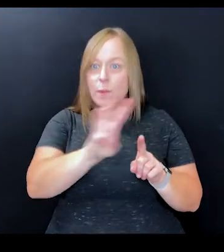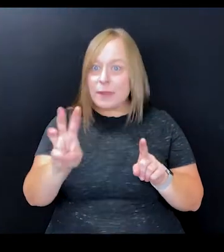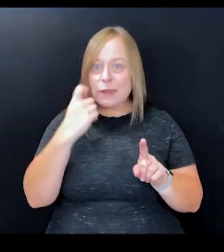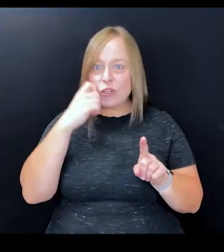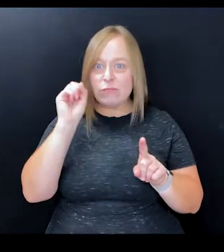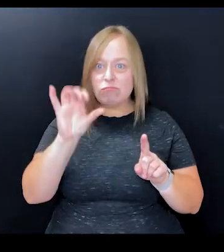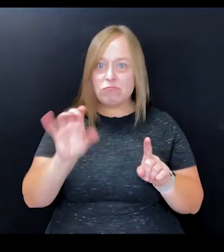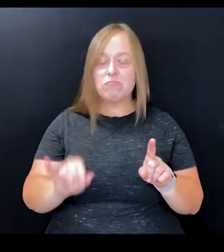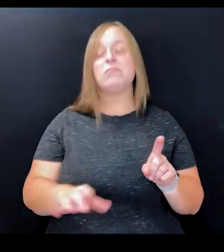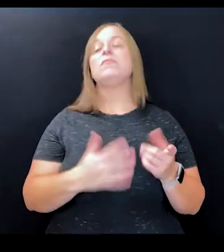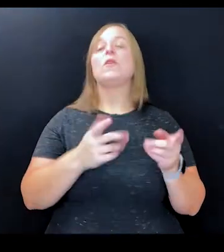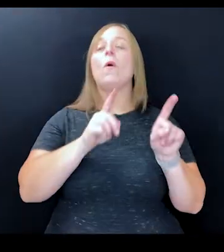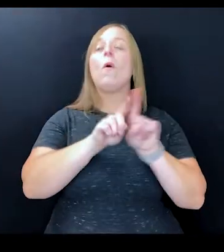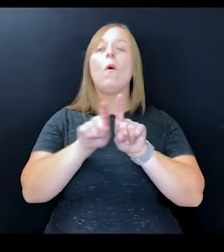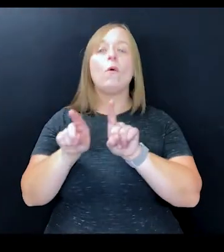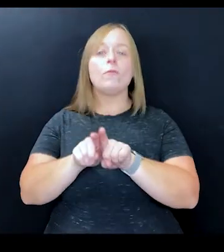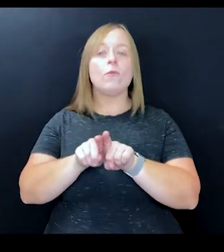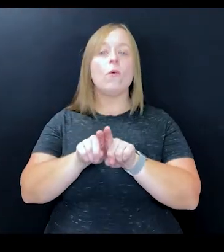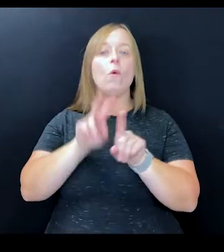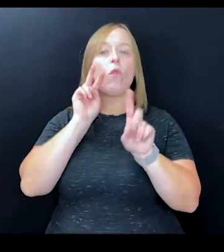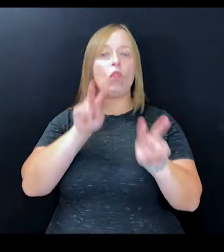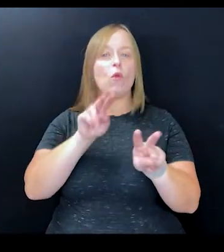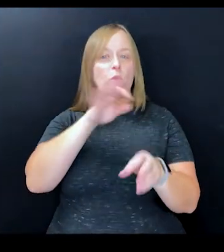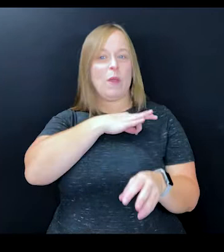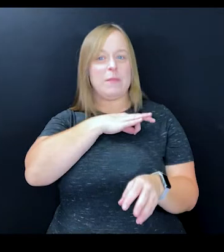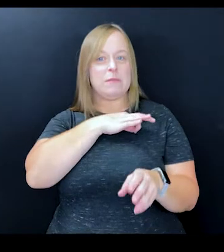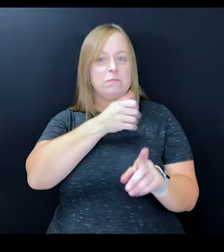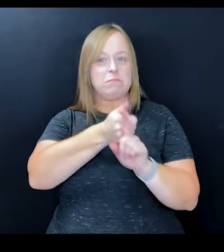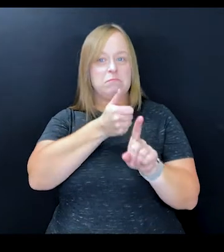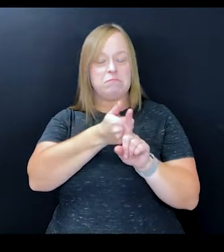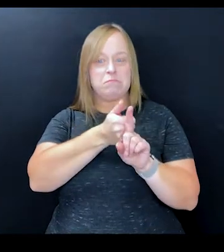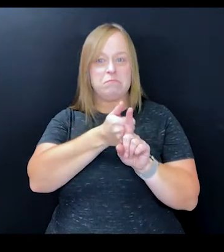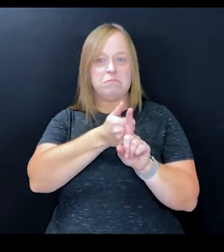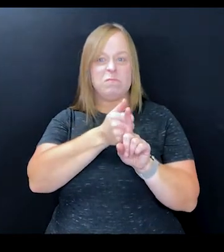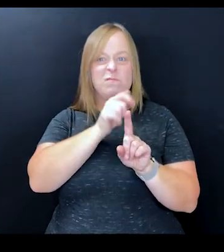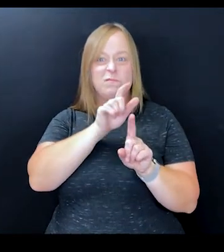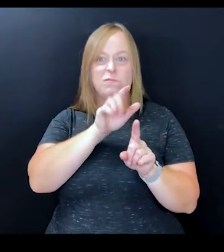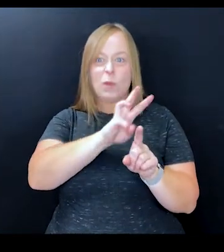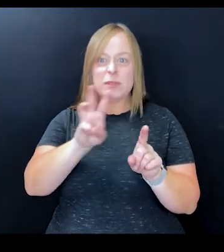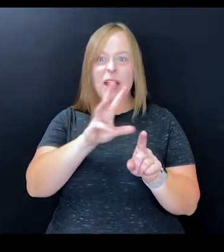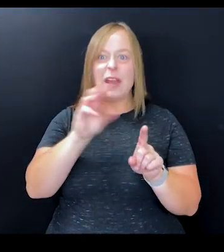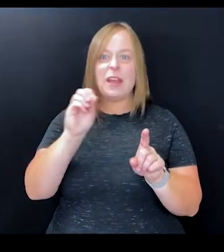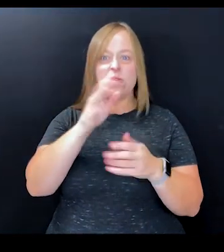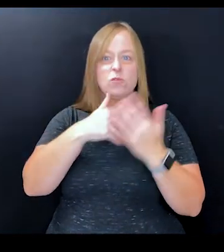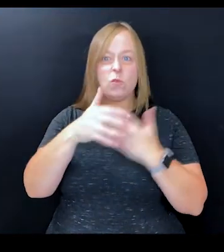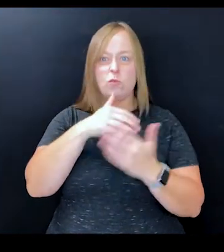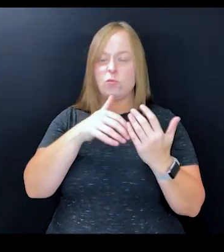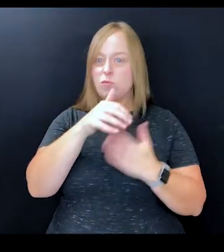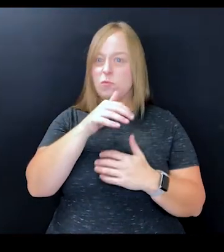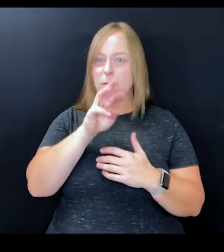And you can also look at the candidate's websites and social media pages to learn more about their